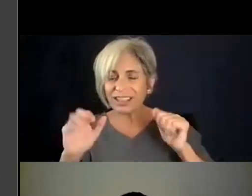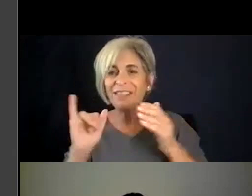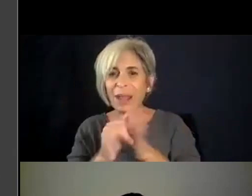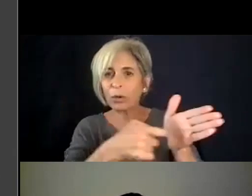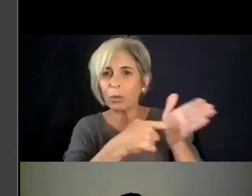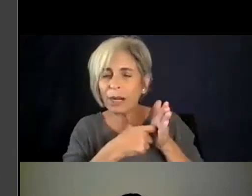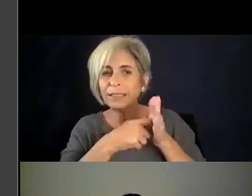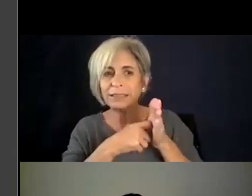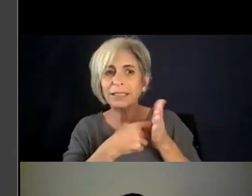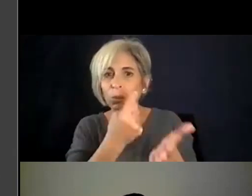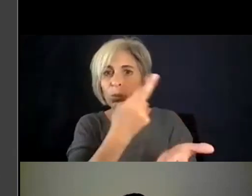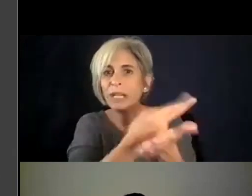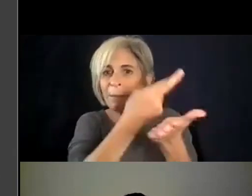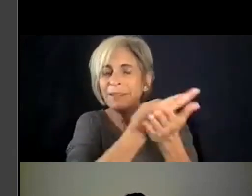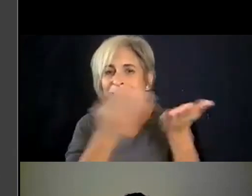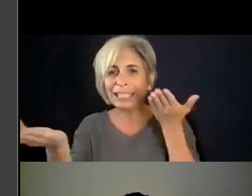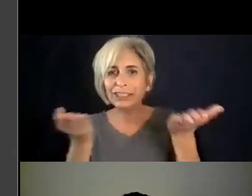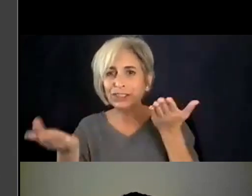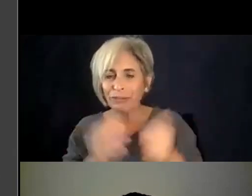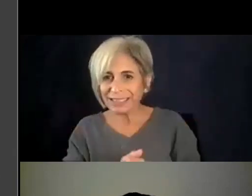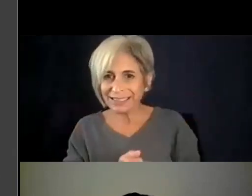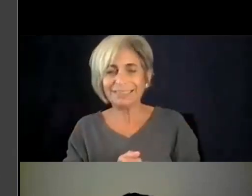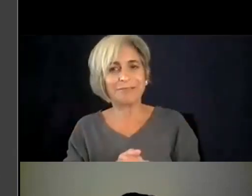What's more impactful, is that by 2050